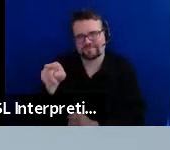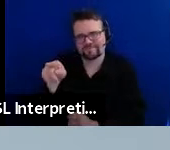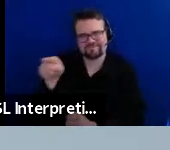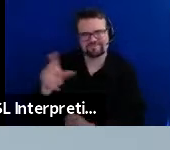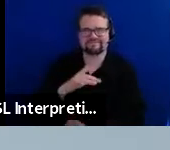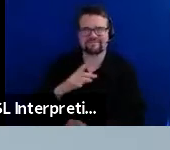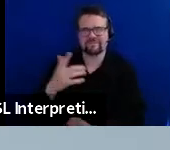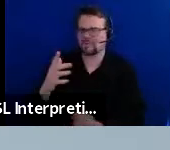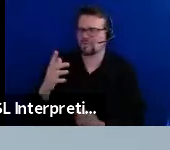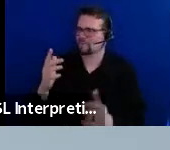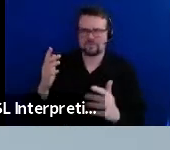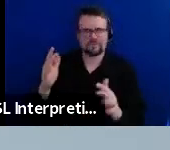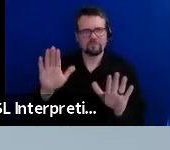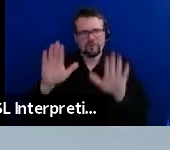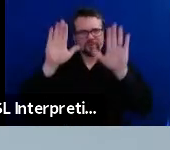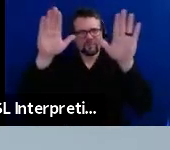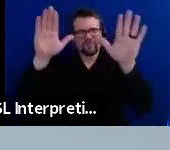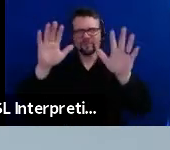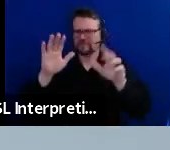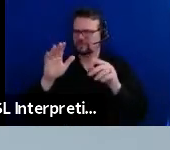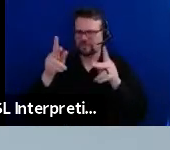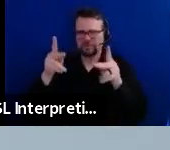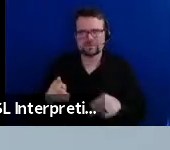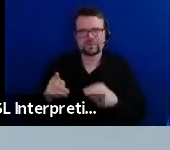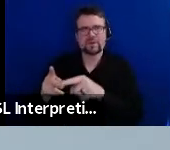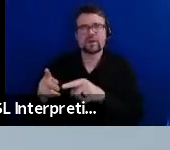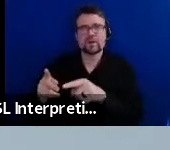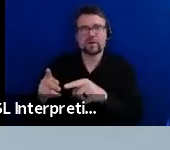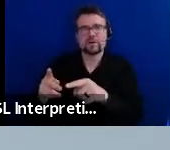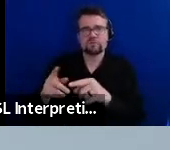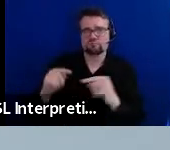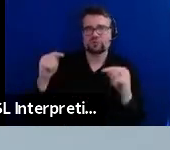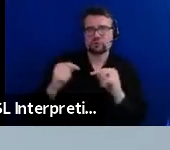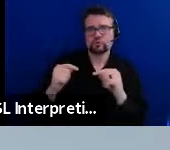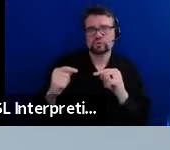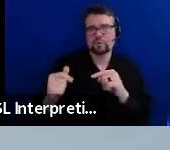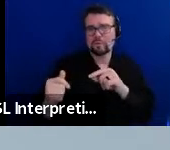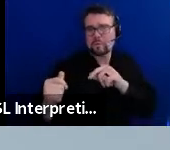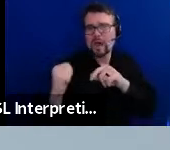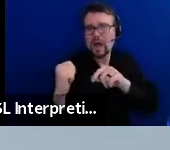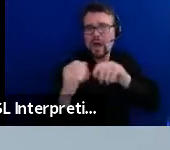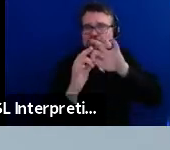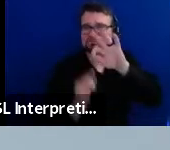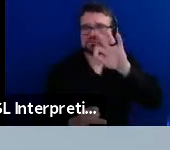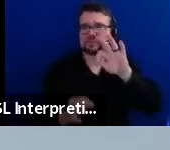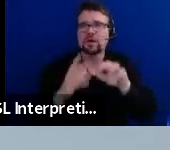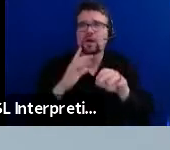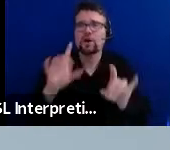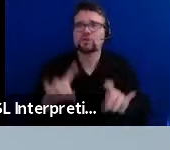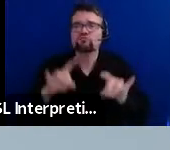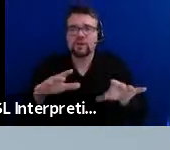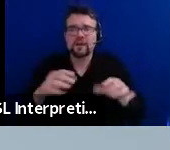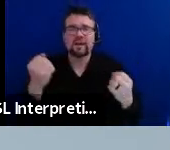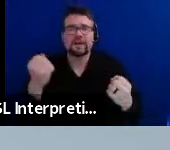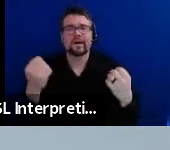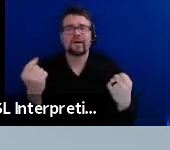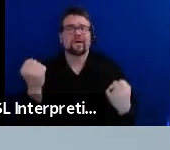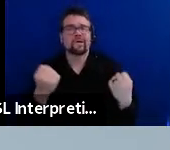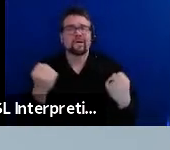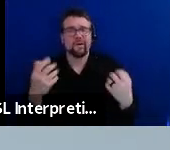WHO ACQUIRED A SPINAL CORD INJURY WHEN SHE WAS IN AUSTRALIA HAVING A CAR ACCIDENT. THE DRIVER SKIDDED OFF THE ROAD.